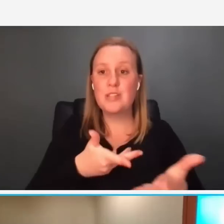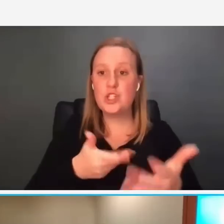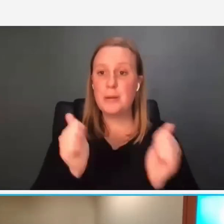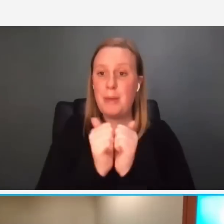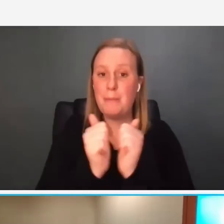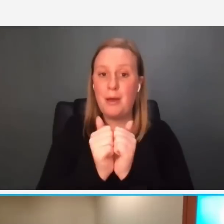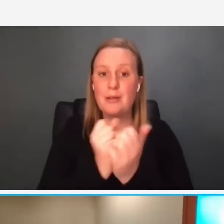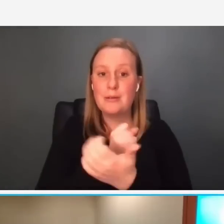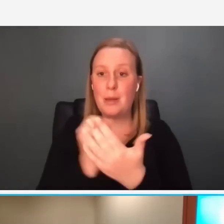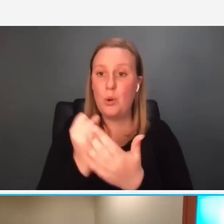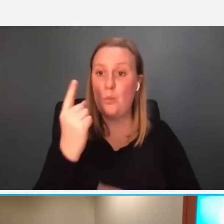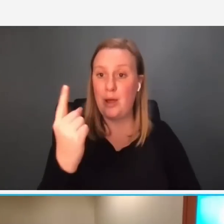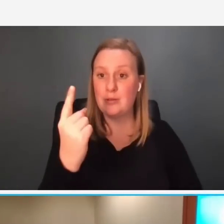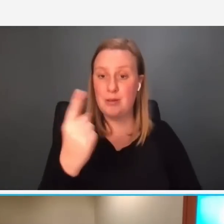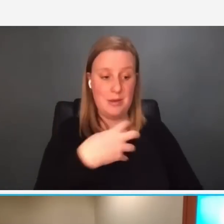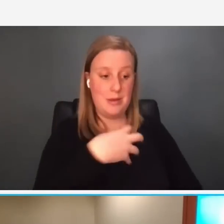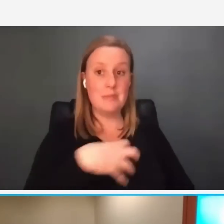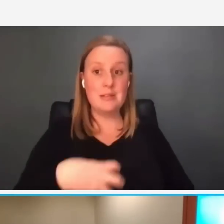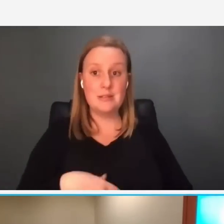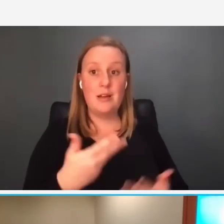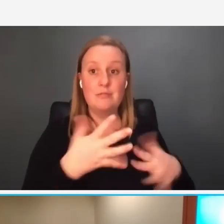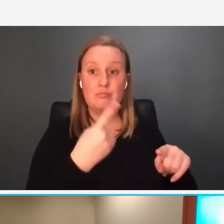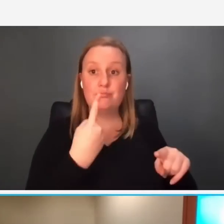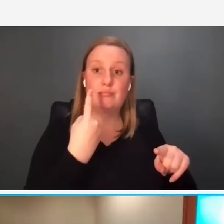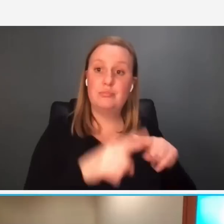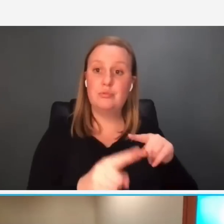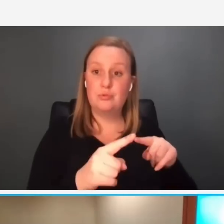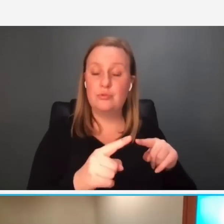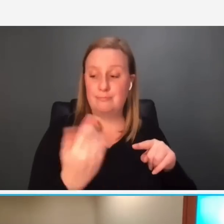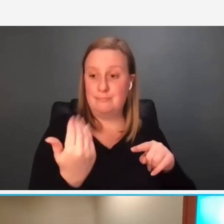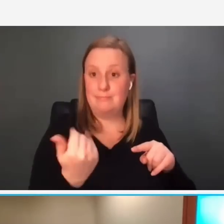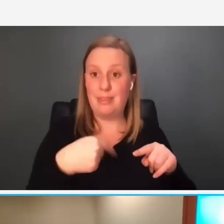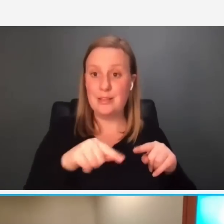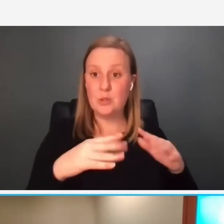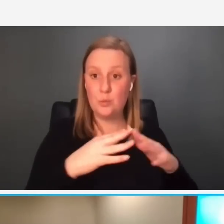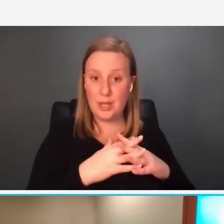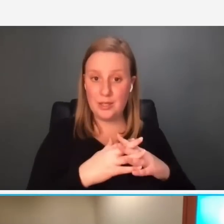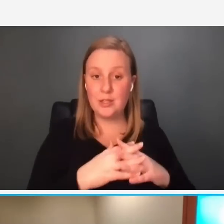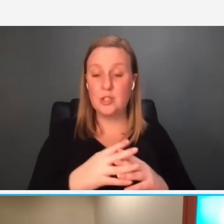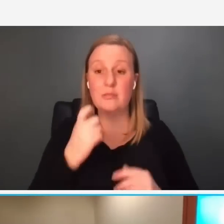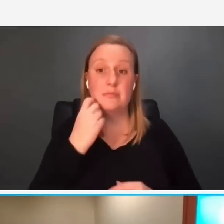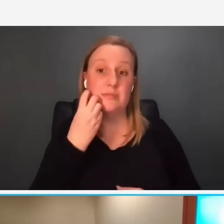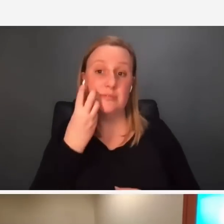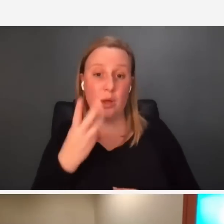So in the coming days we will release a consultation paper that we would really appreciate your views on.